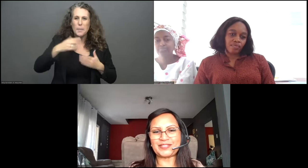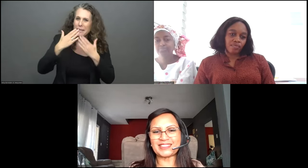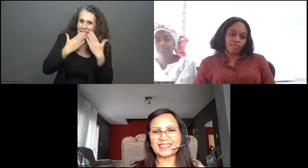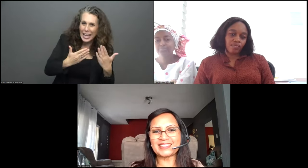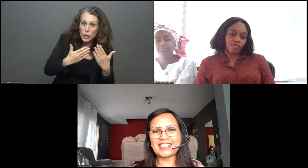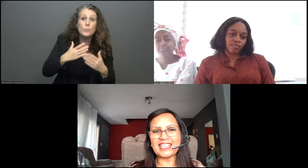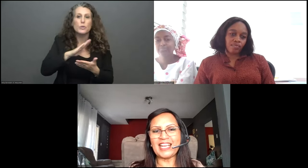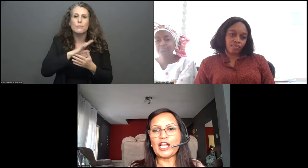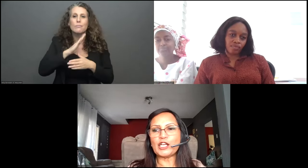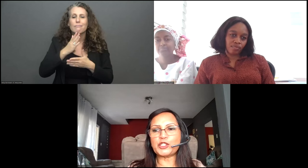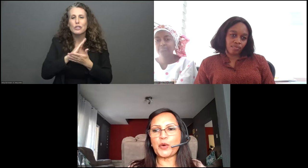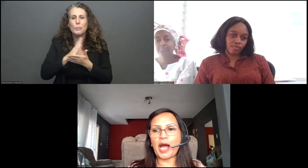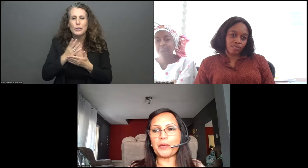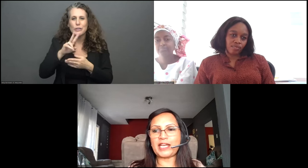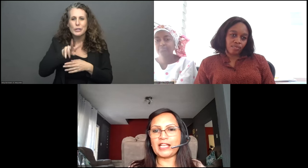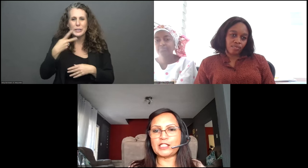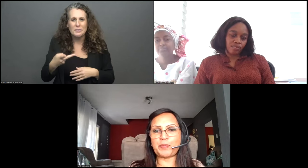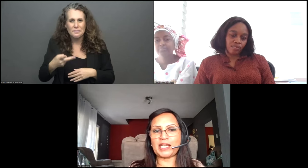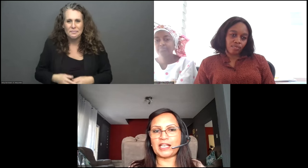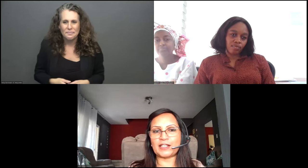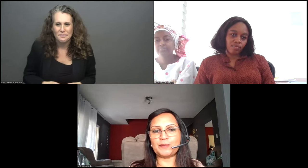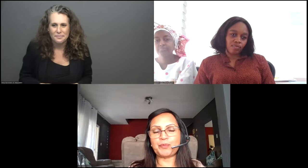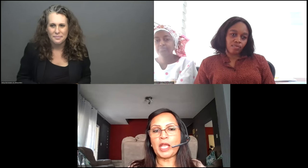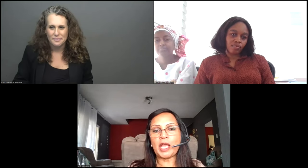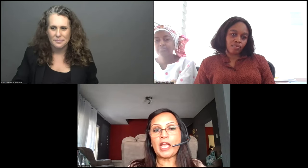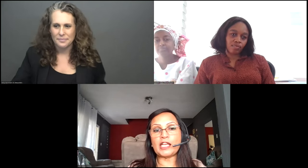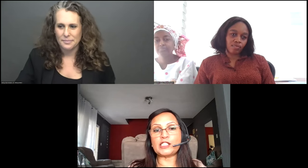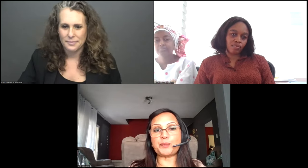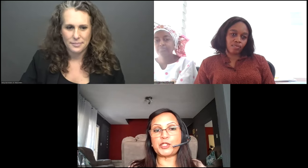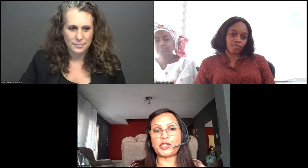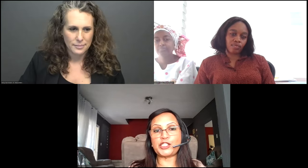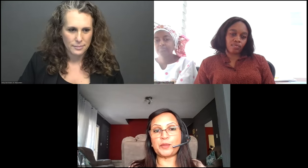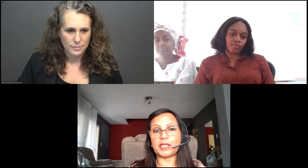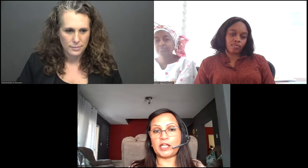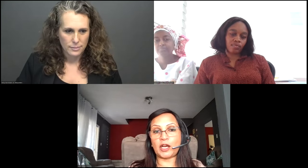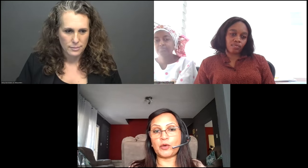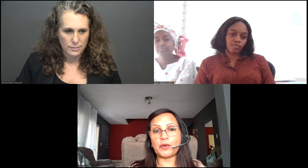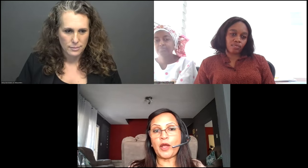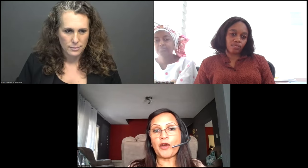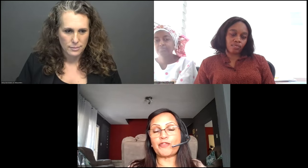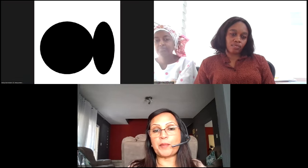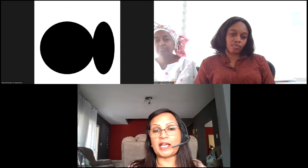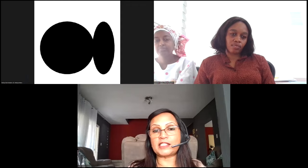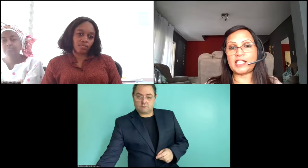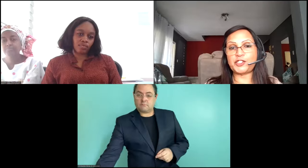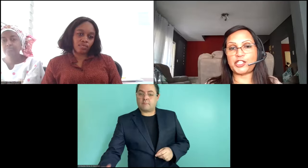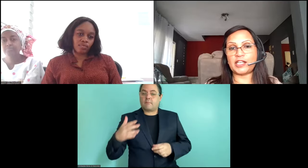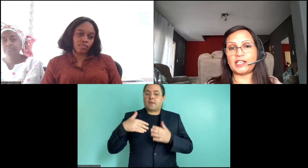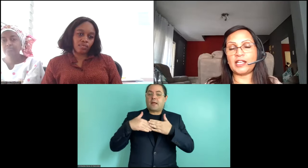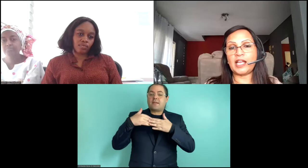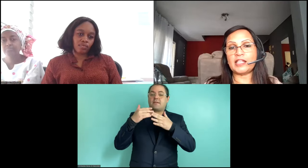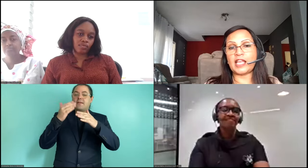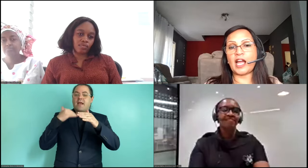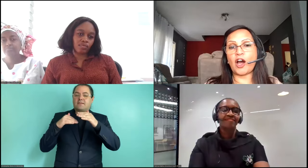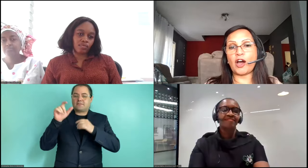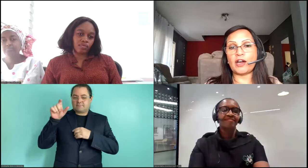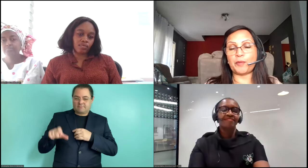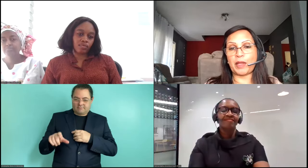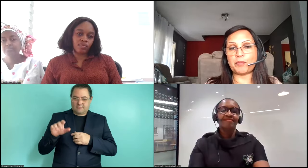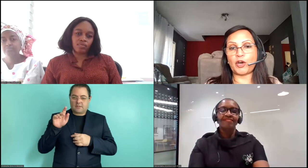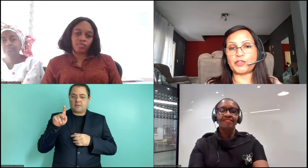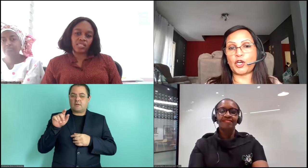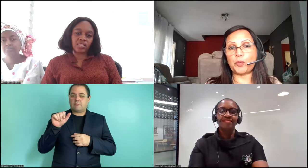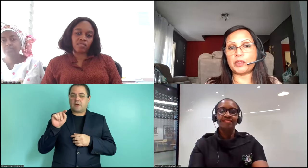14:15:19 So our next speaker is Patricia McLeod from Accenture. They are a member of the global